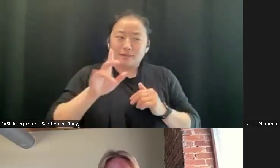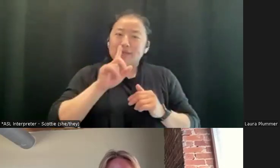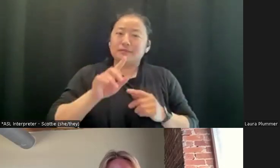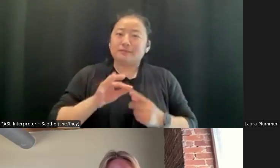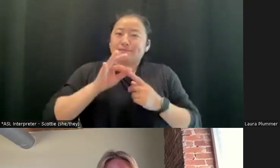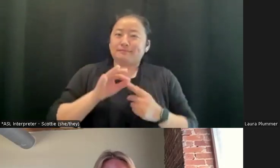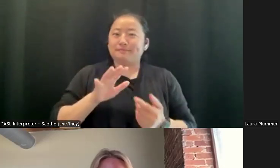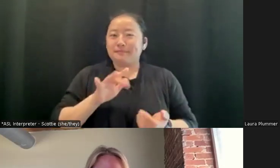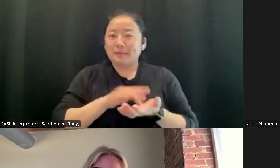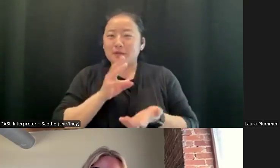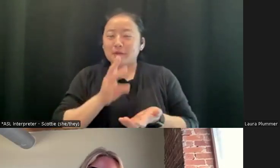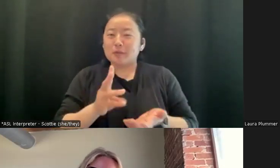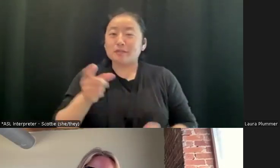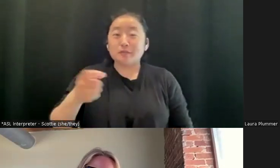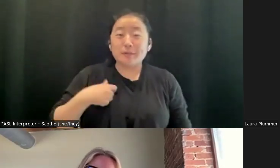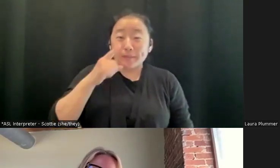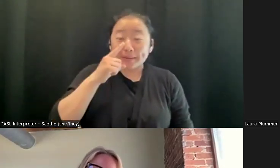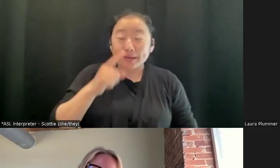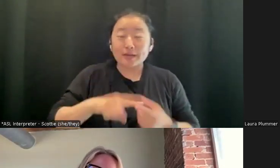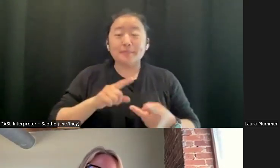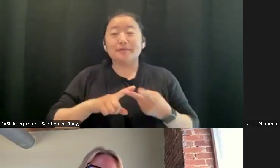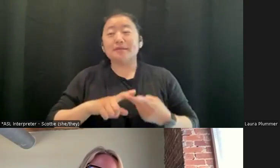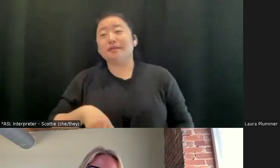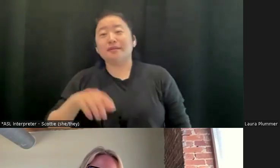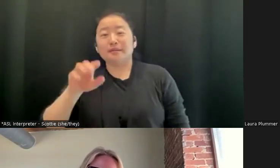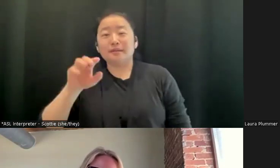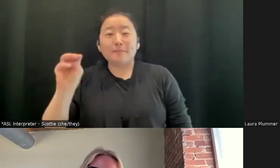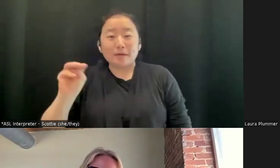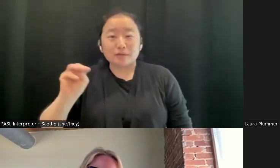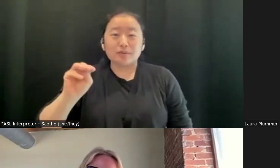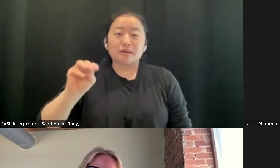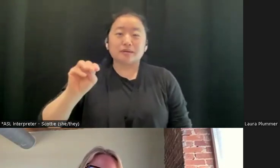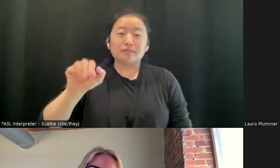Madison, Menomonee, Michigan, Minnesota. I was trying to think of a city name in